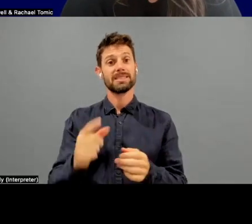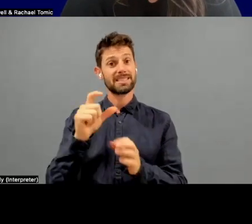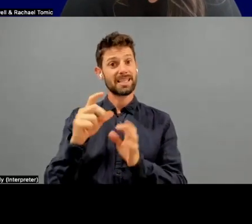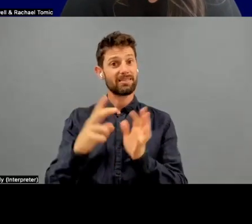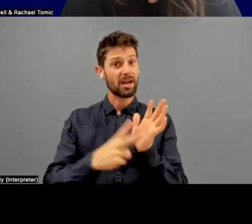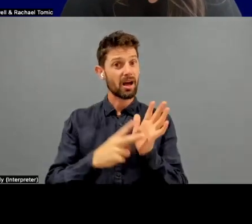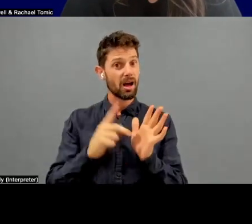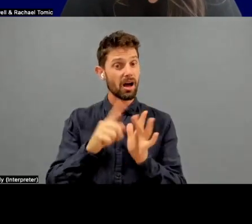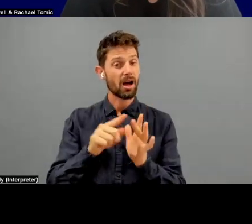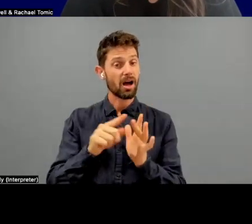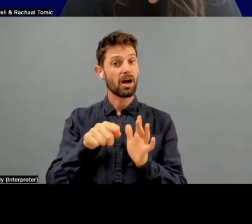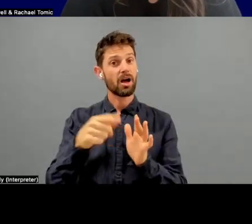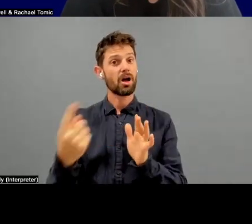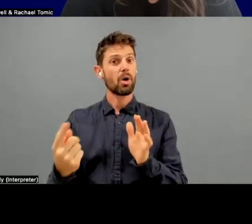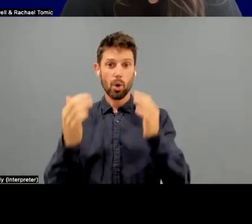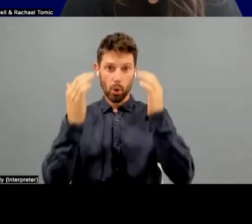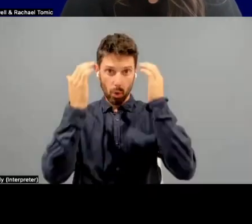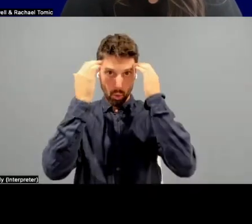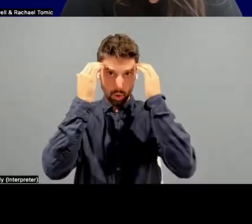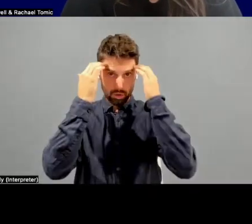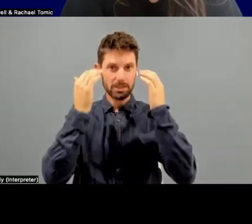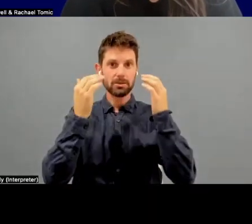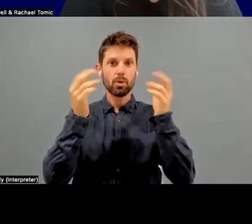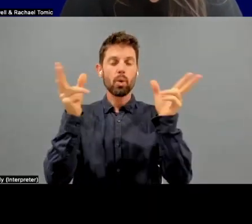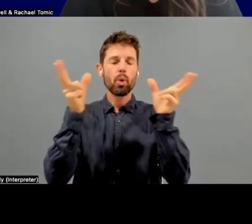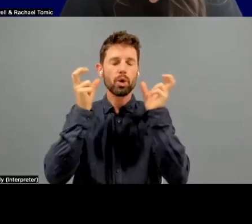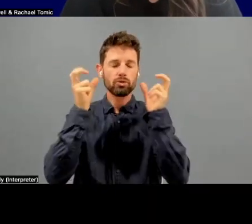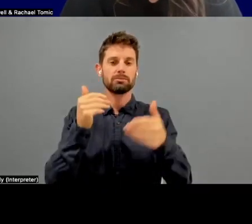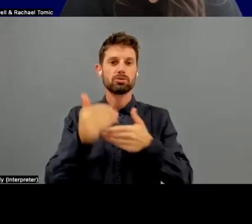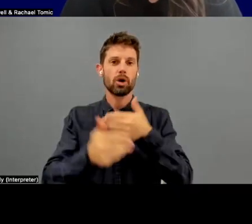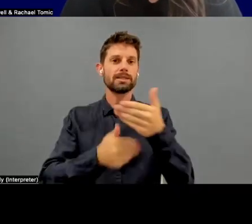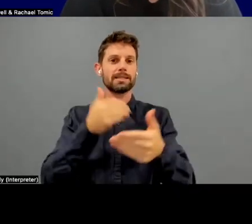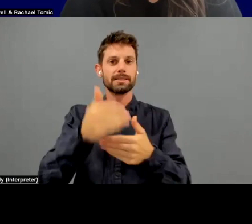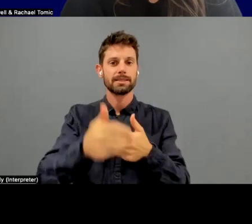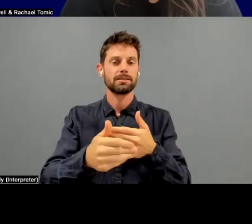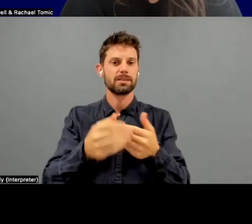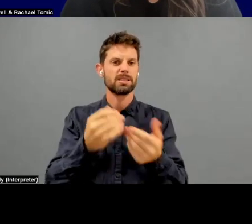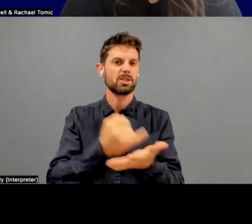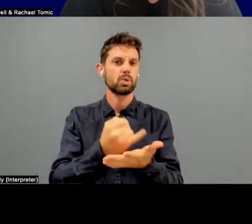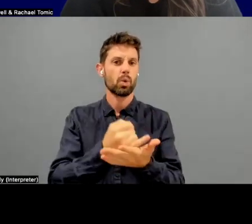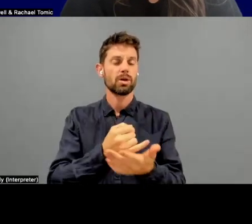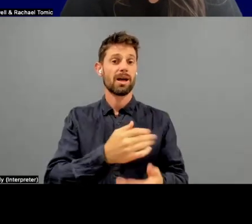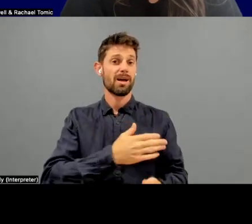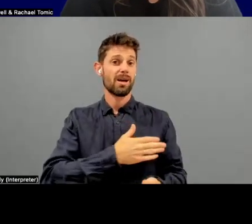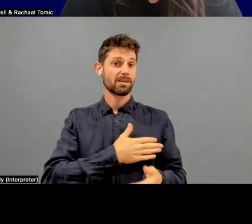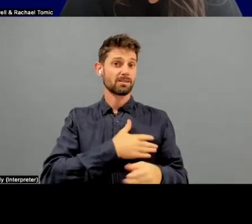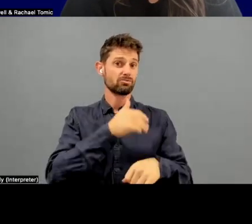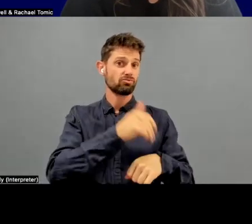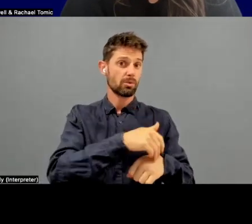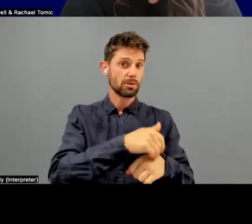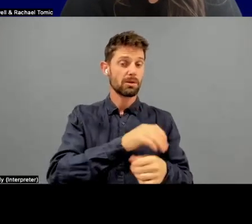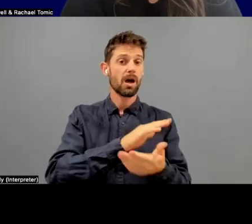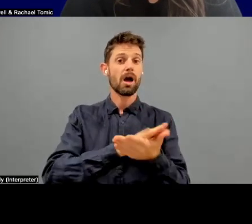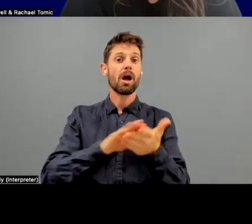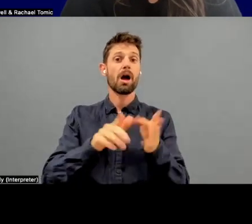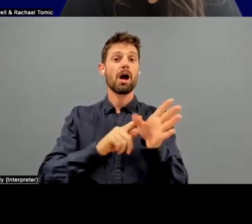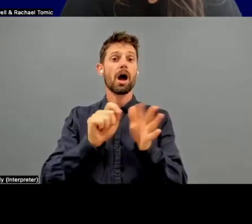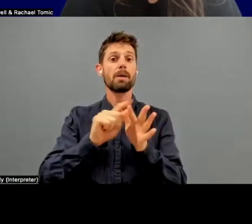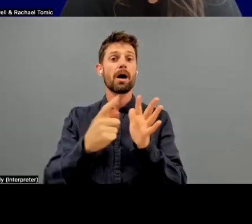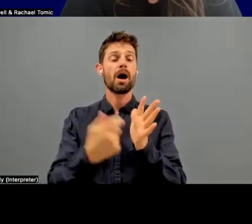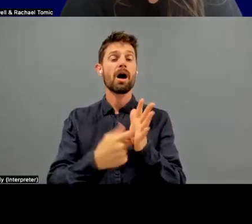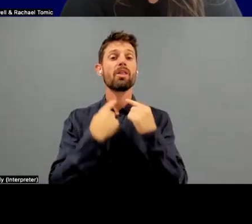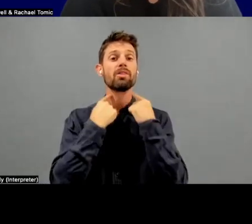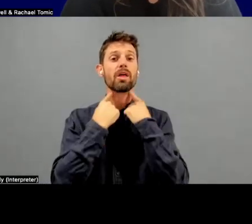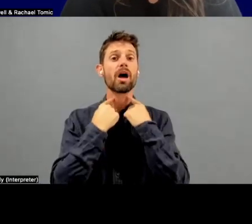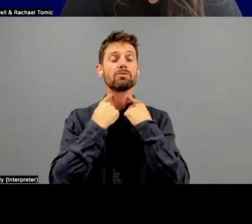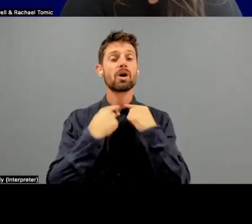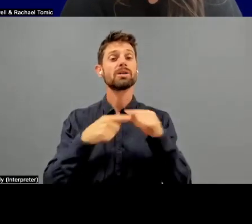auditory processing disorder, cardiac disease, hyperthyroidism and global developmental delay.